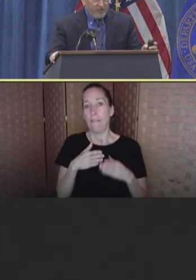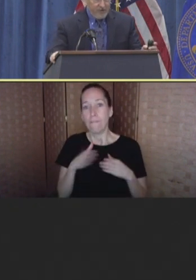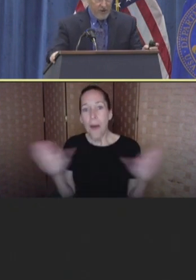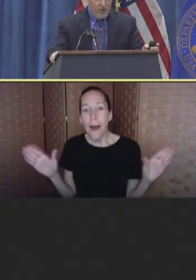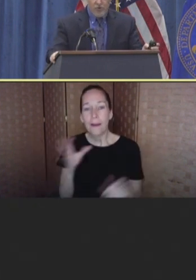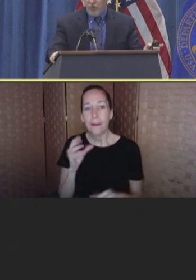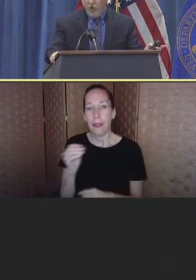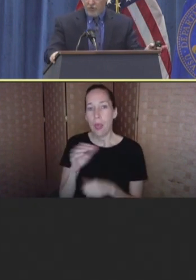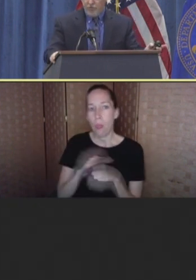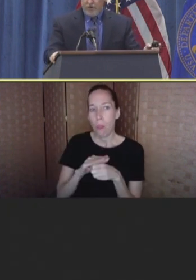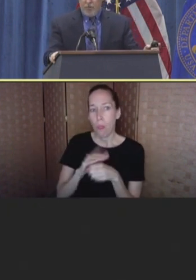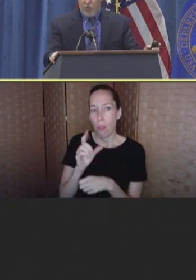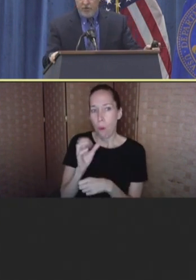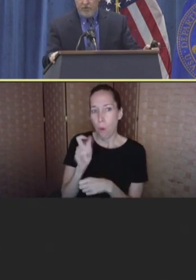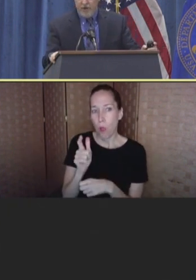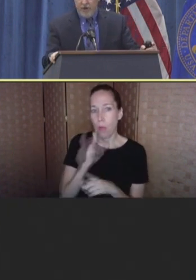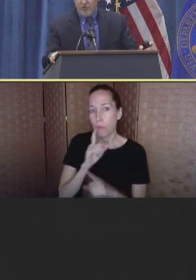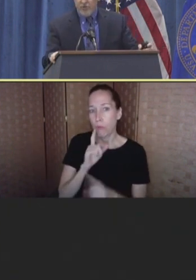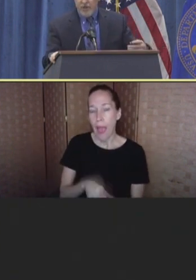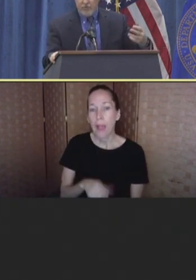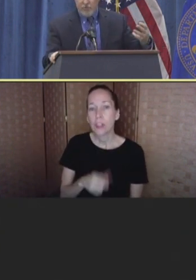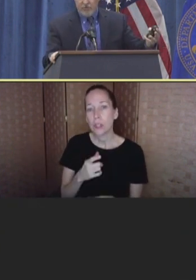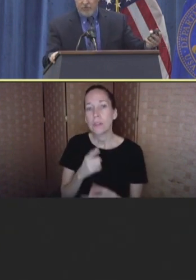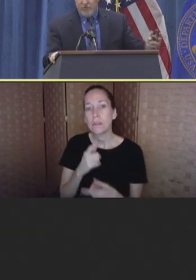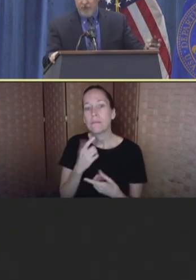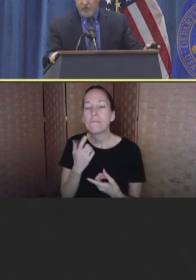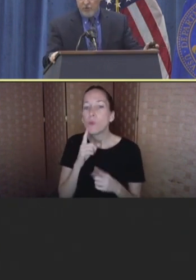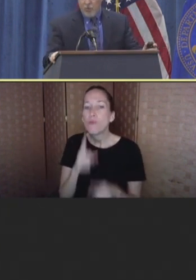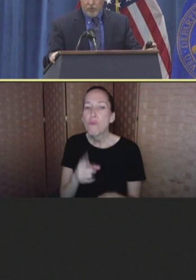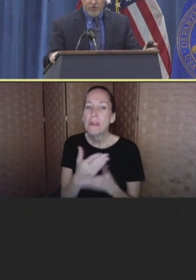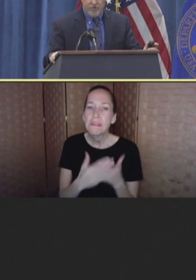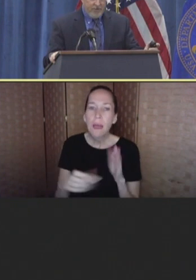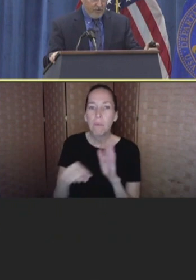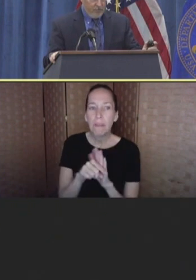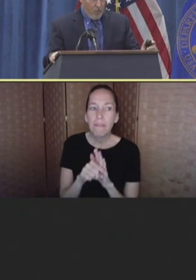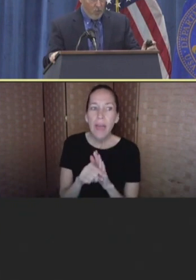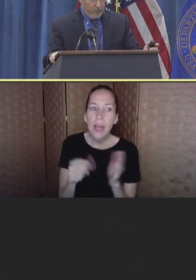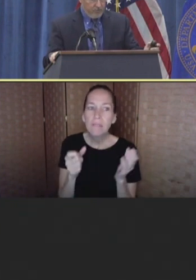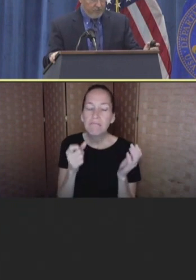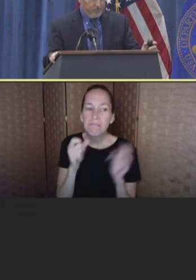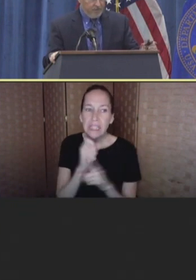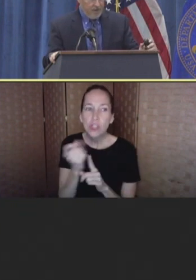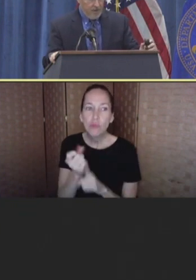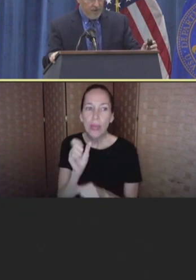Vaccination errors are also being reported to VAERS and that was a substantial portion of the VAERS reports.